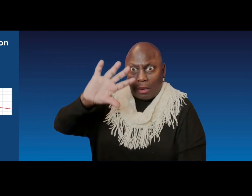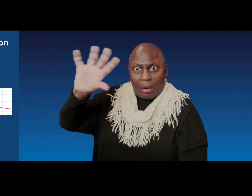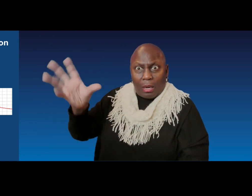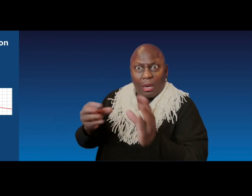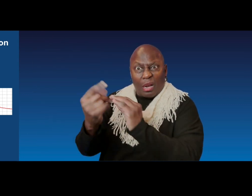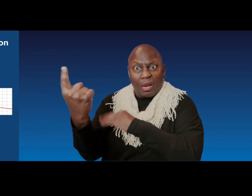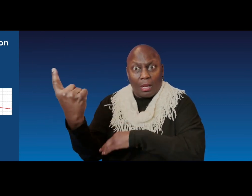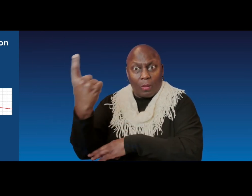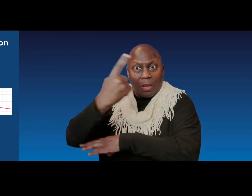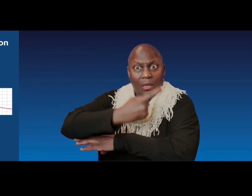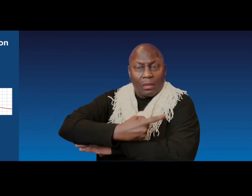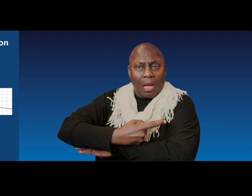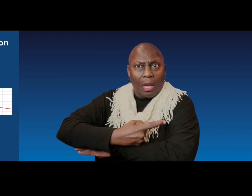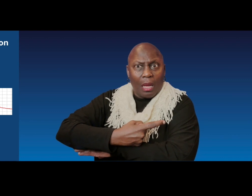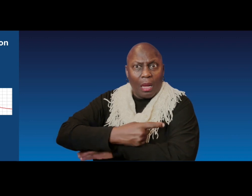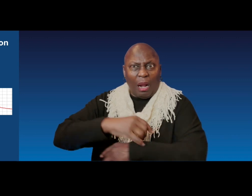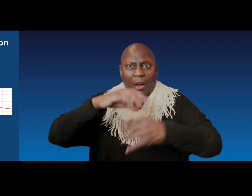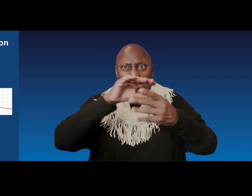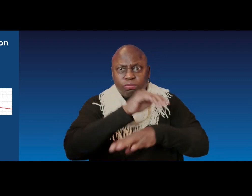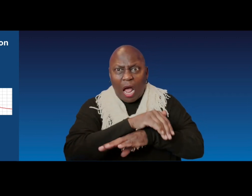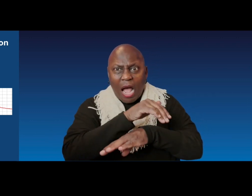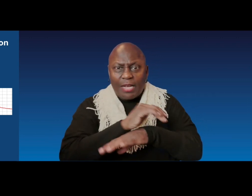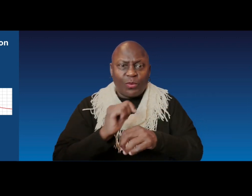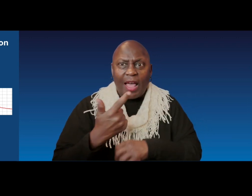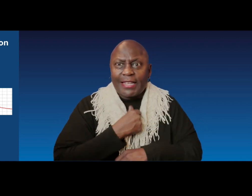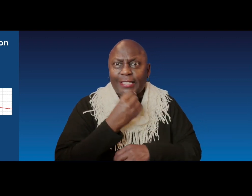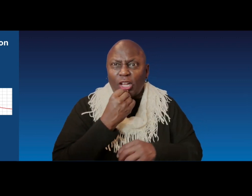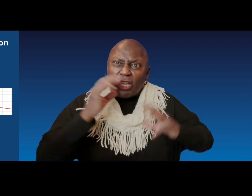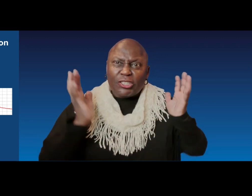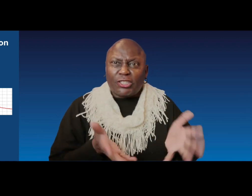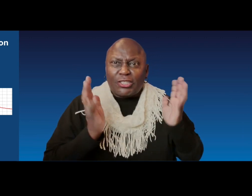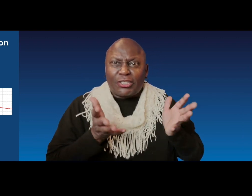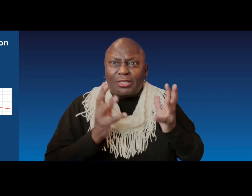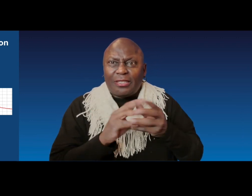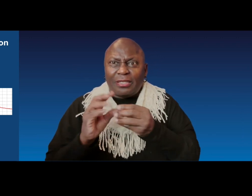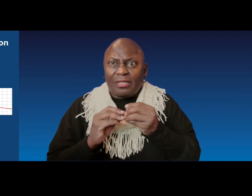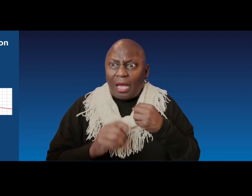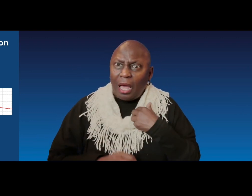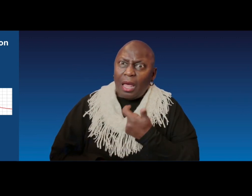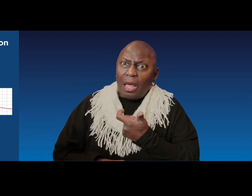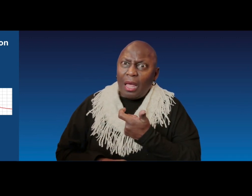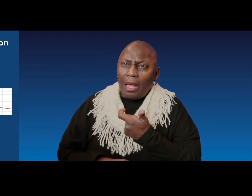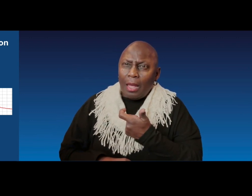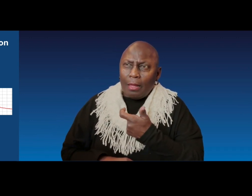And then he'd come back home with the same auditory input on the bus. All of that in one day.